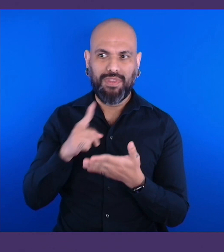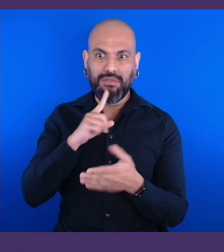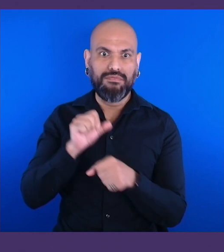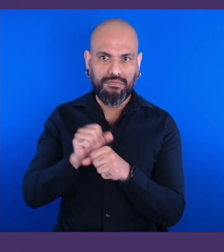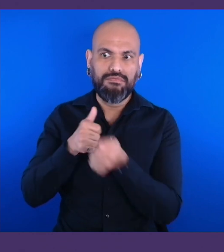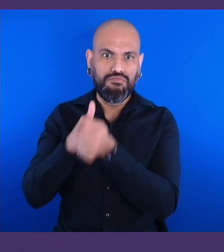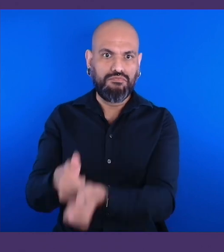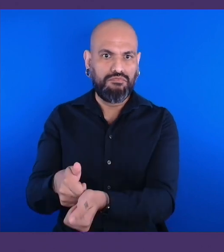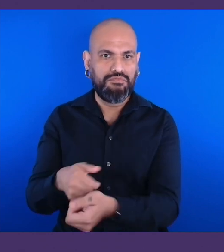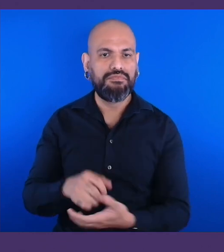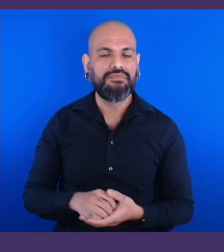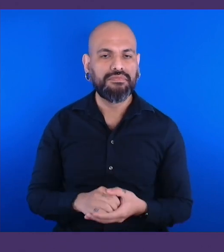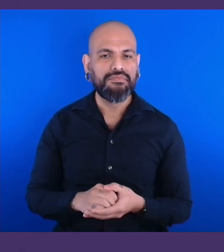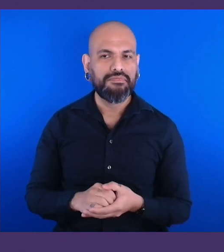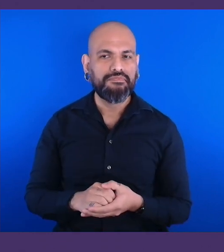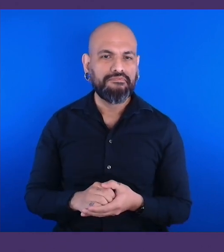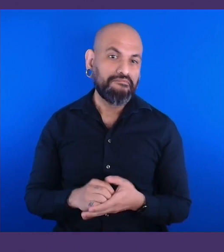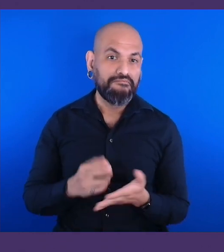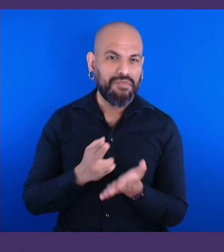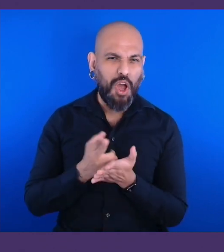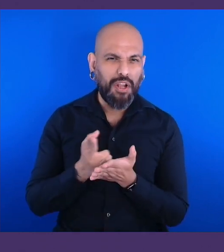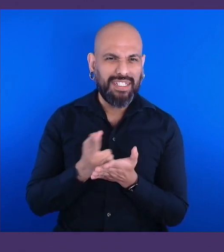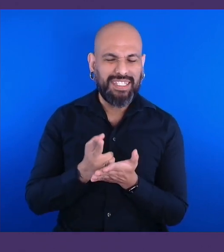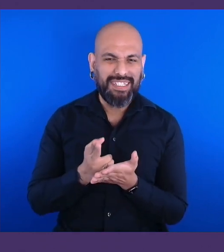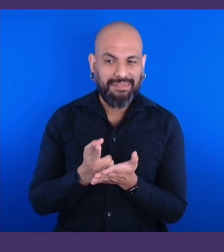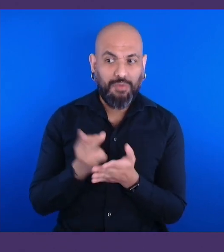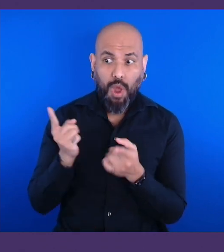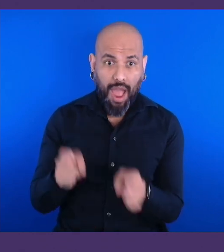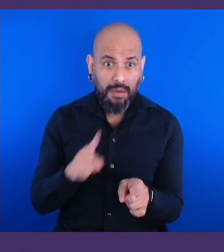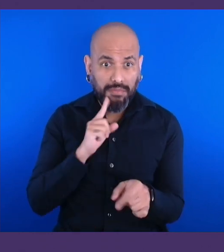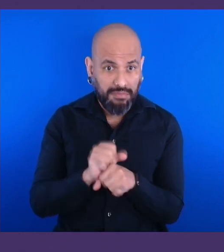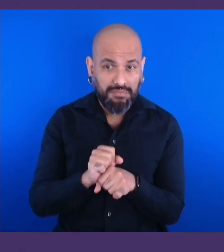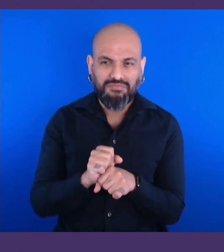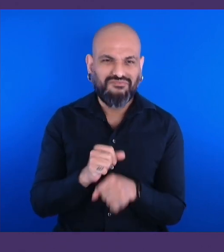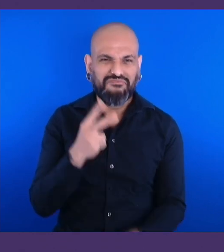To be honest though, I doubt this is going to happen. I really can't imagine